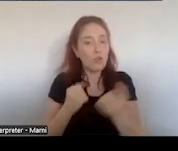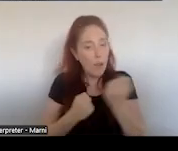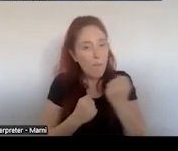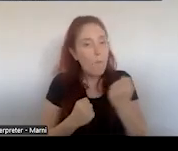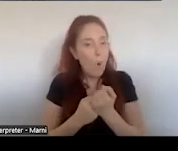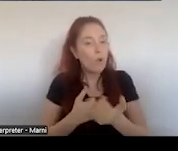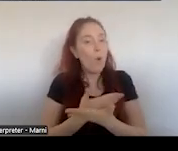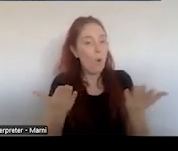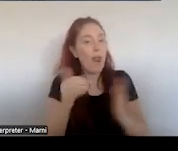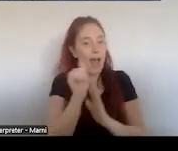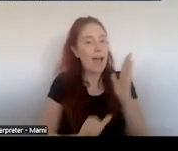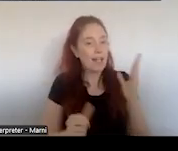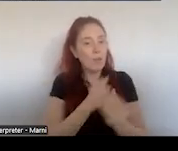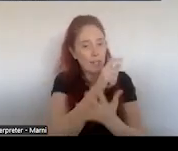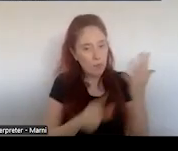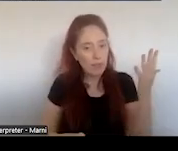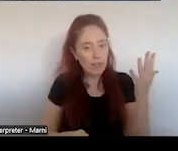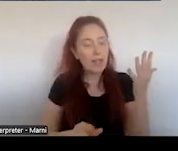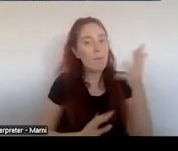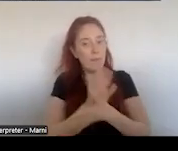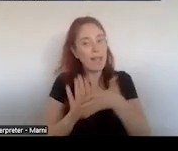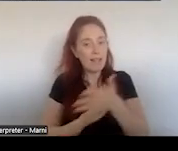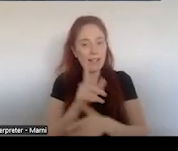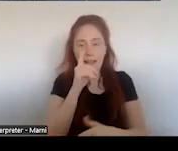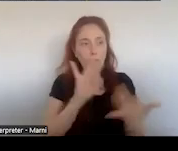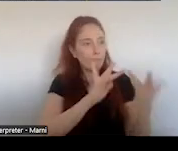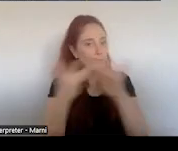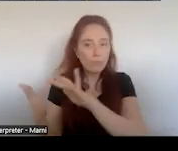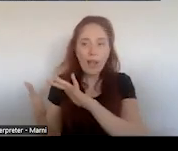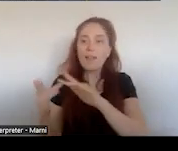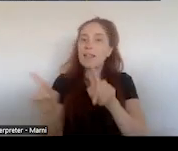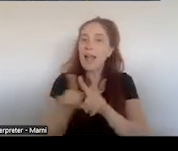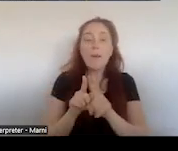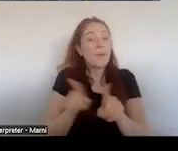workers to make great art and build connections with their peers and potential markets. And